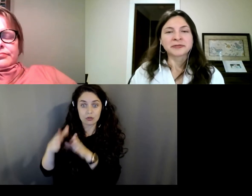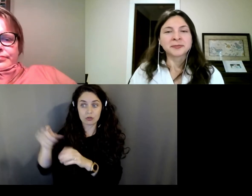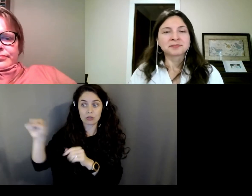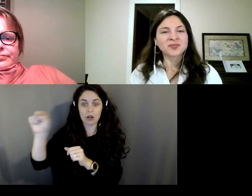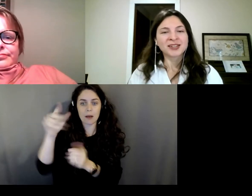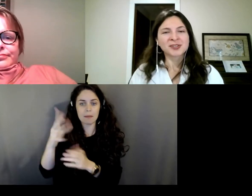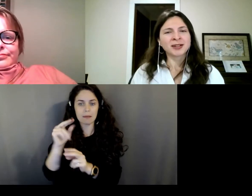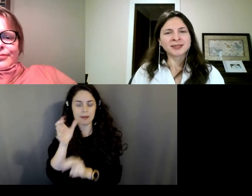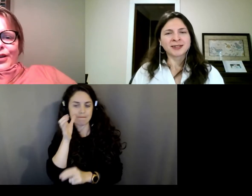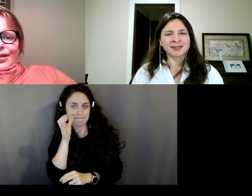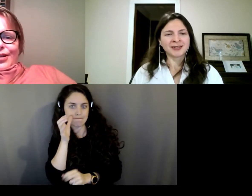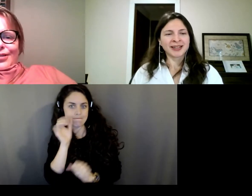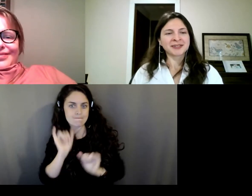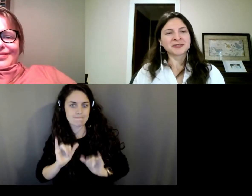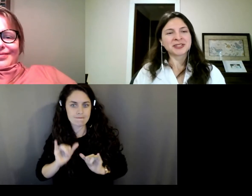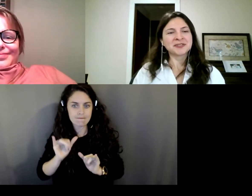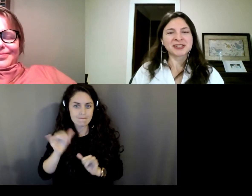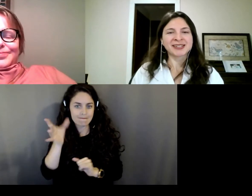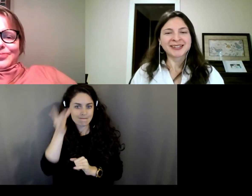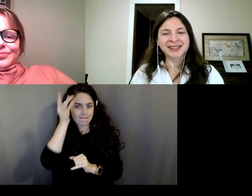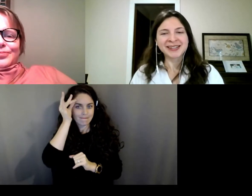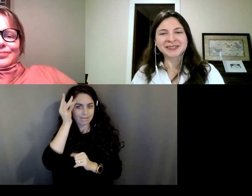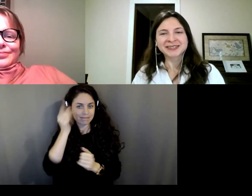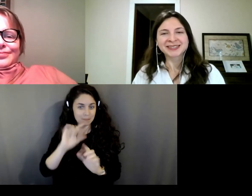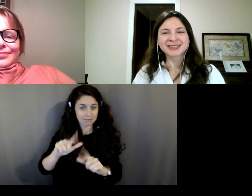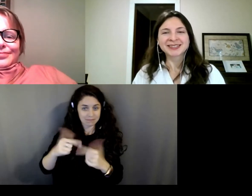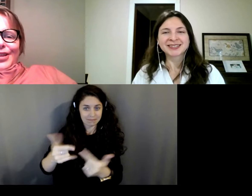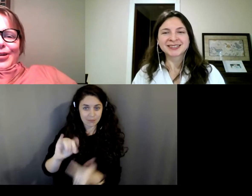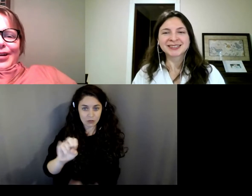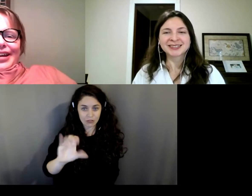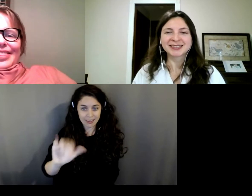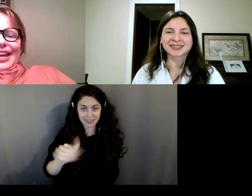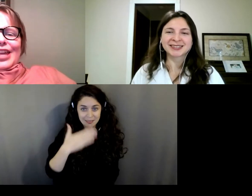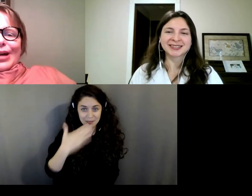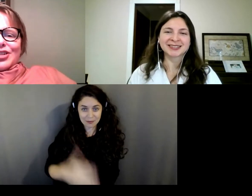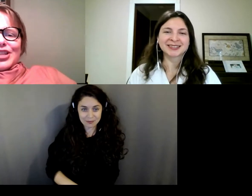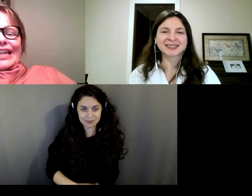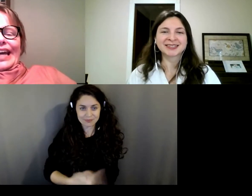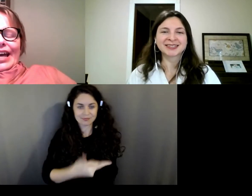from. So I'll hand it over to you Jessica. >>JESSICA: Thank you. Thank you, Ashley.